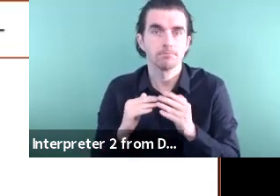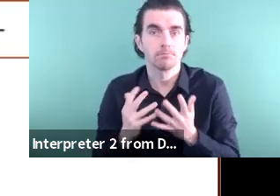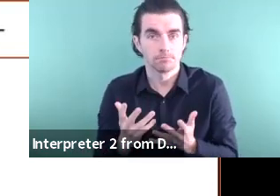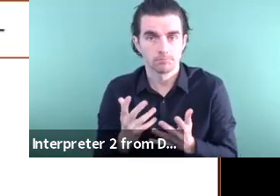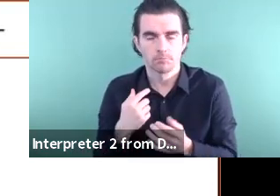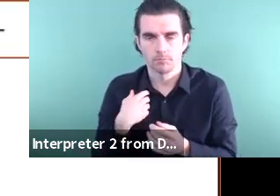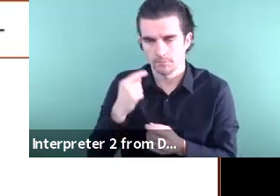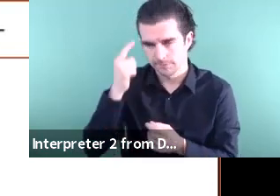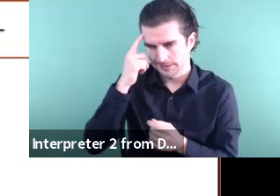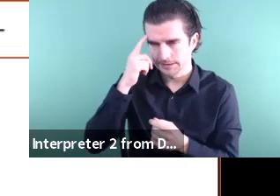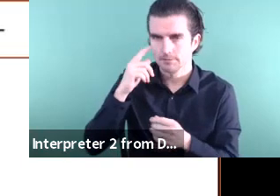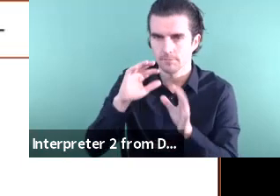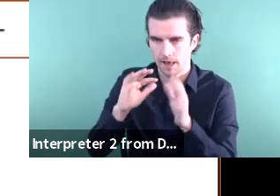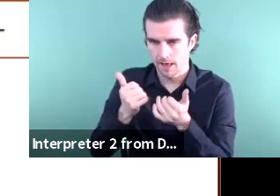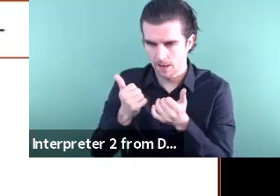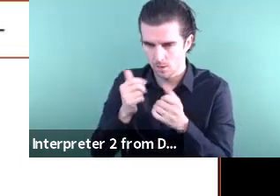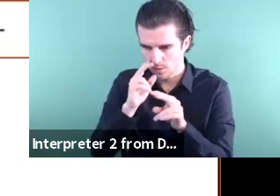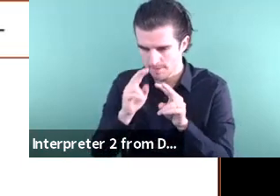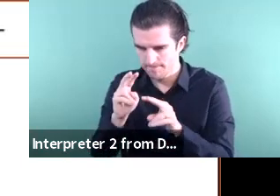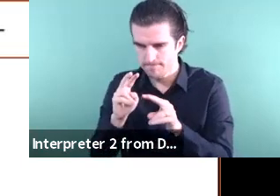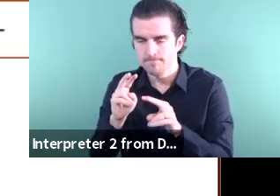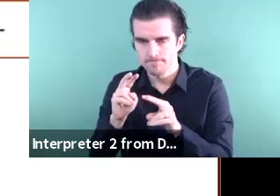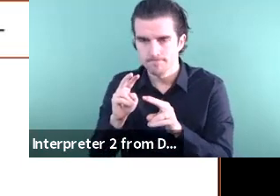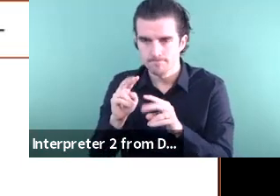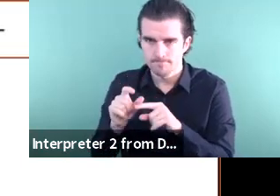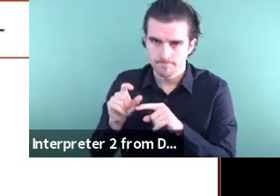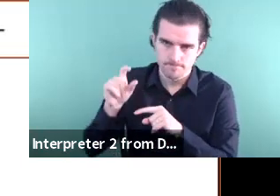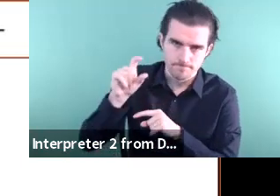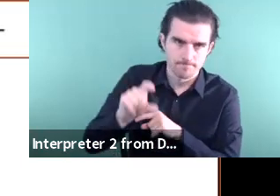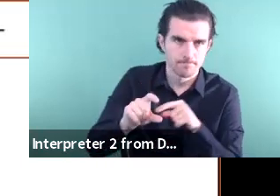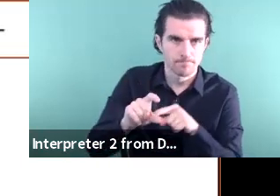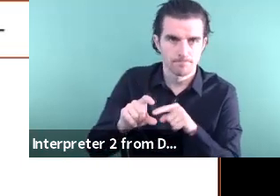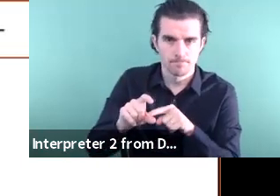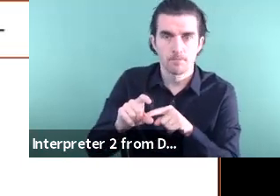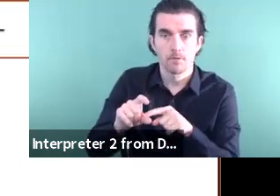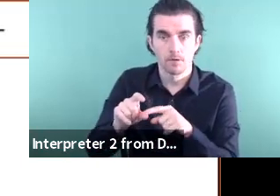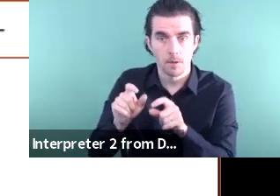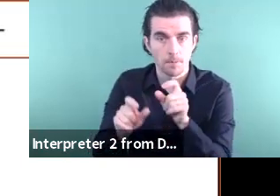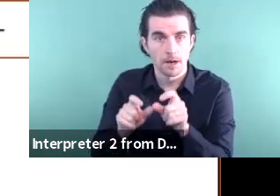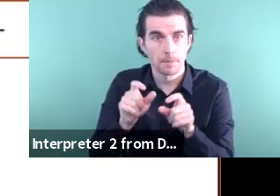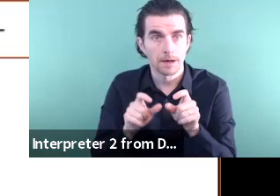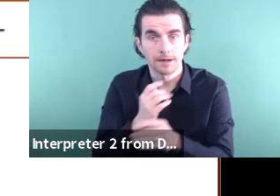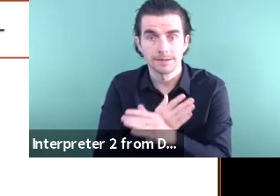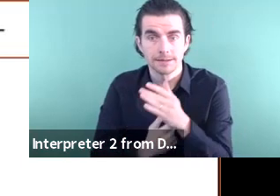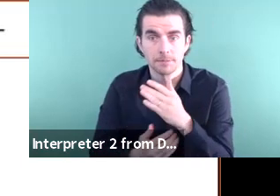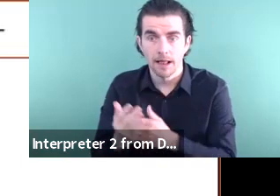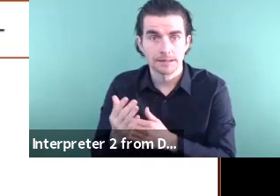children with disabilities and these were taken into account to adjust the measure of income that